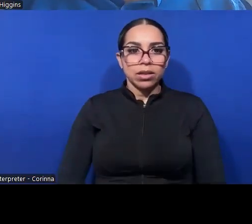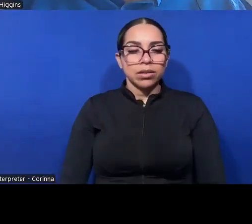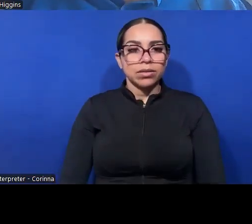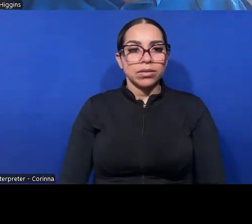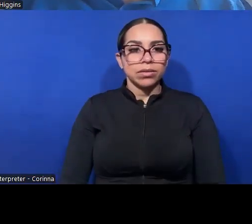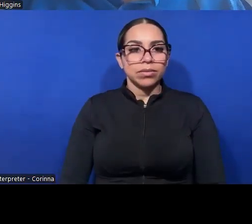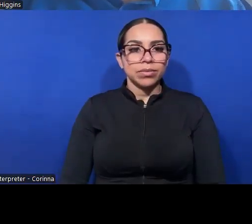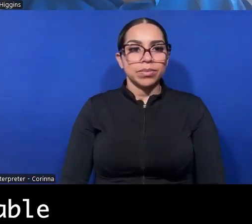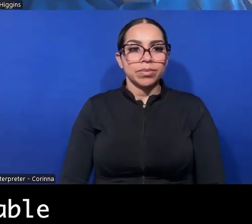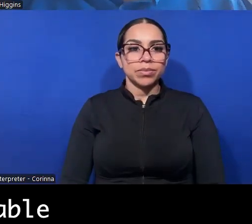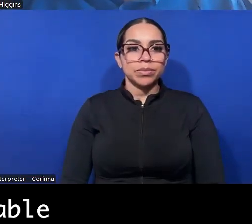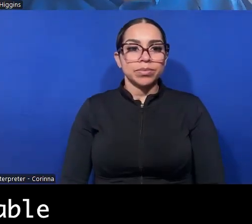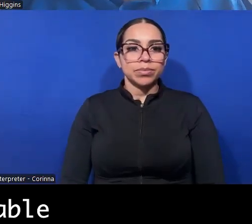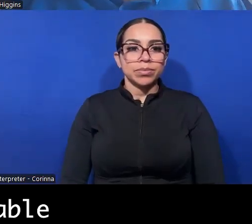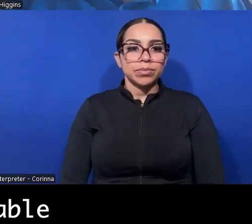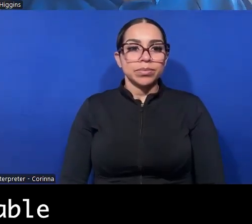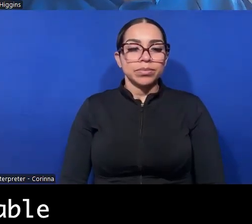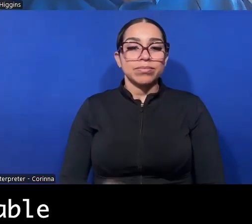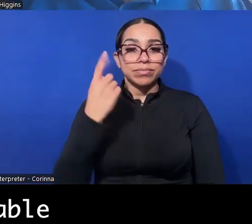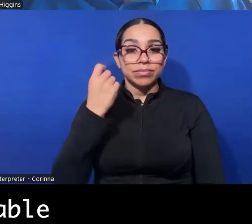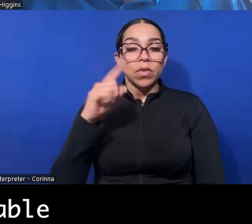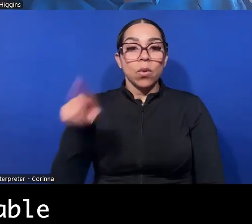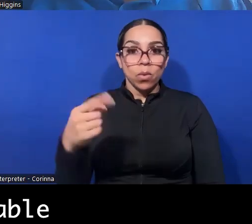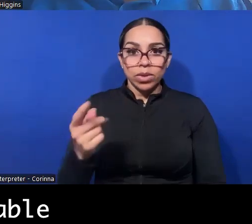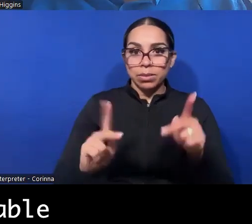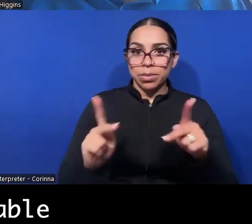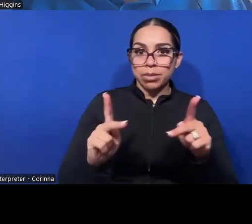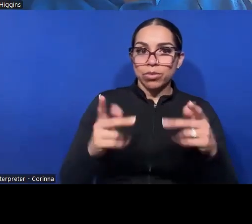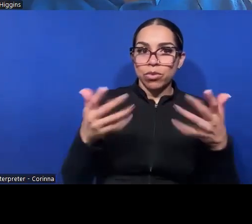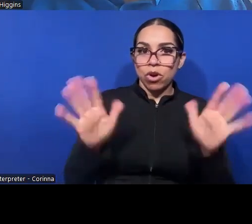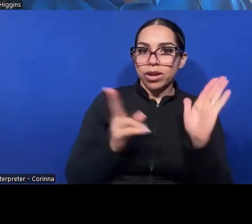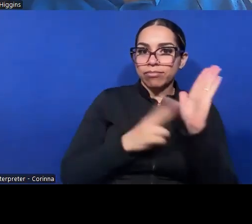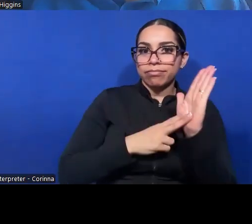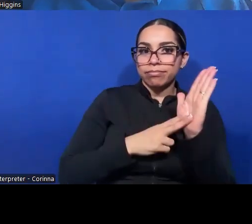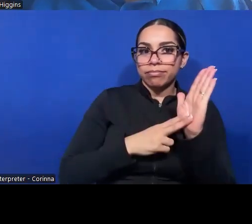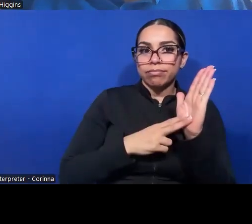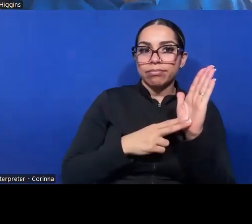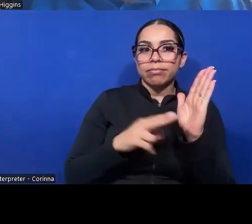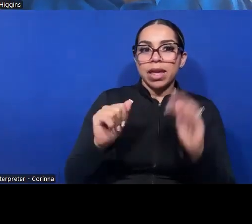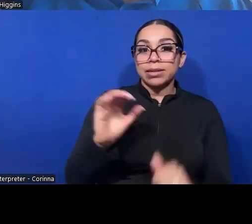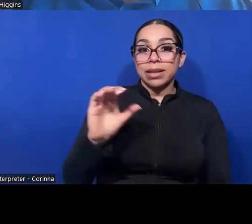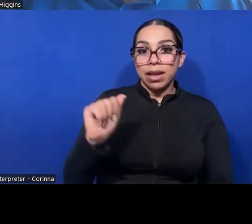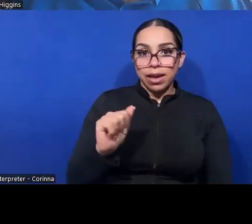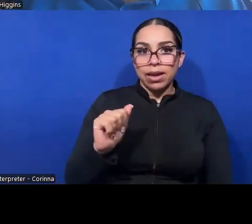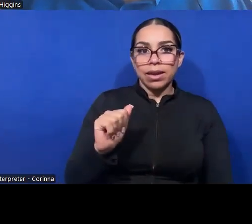And this only applies to people who are on the Affordable Care Act Medicaid expansion. So the modified adjusted gross income program.